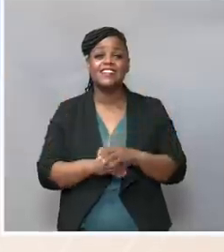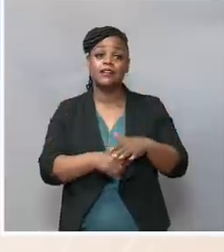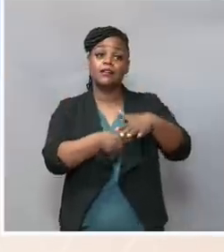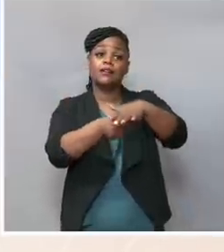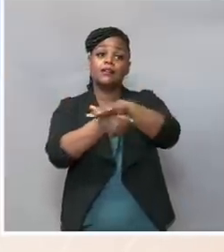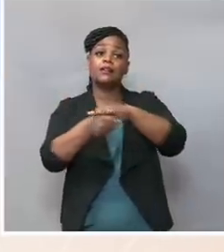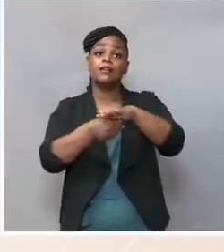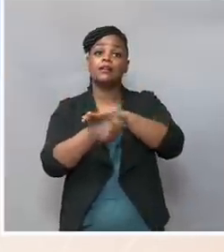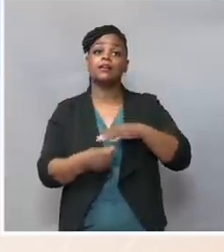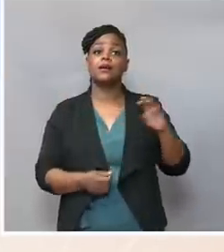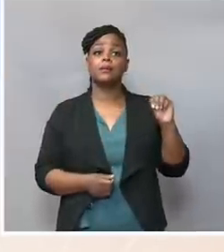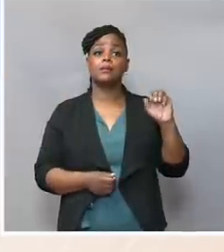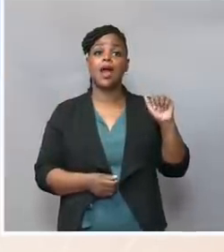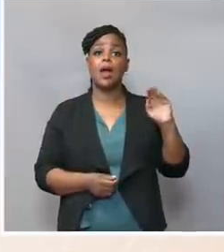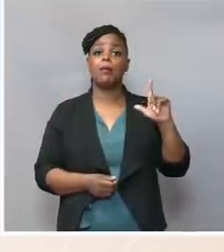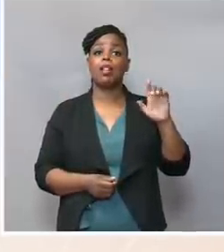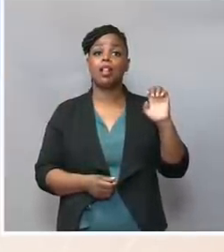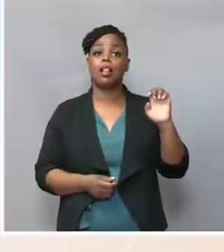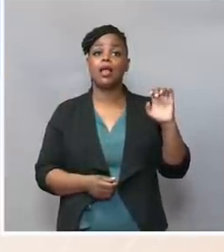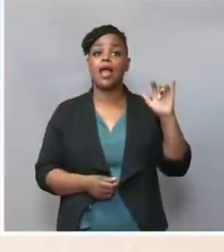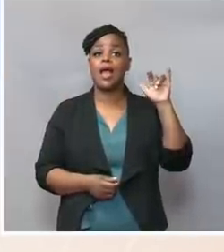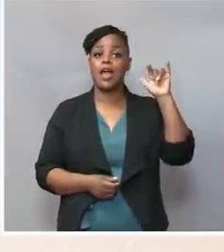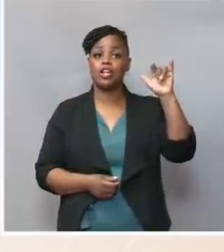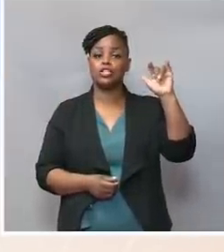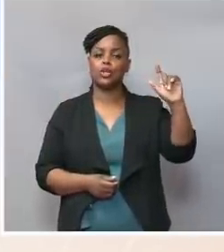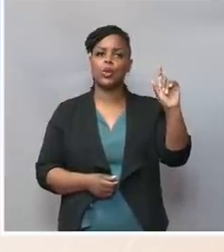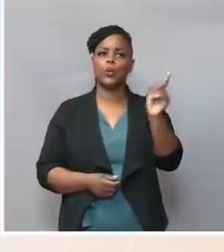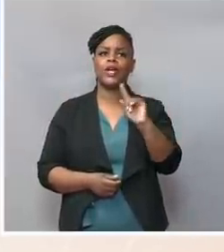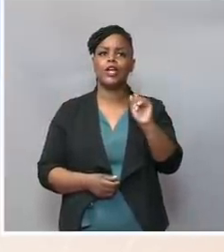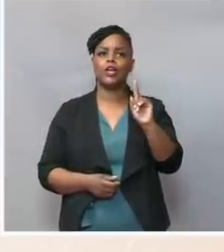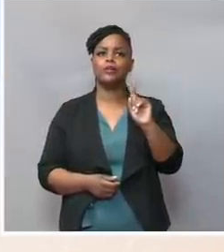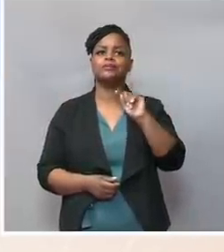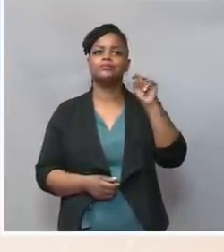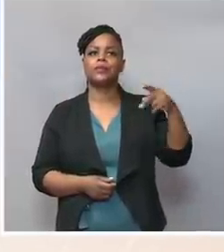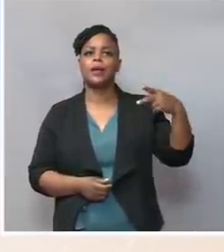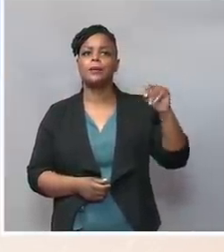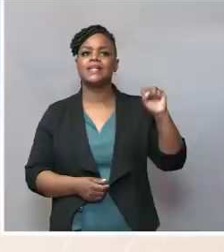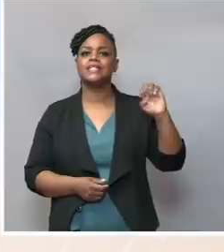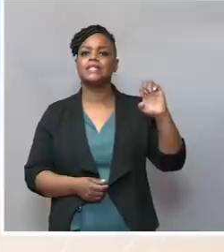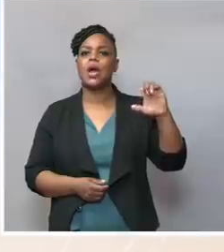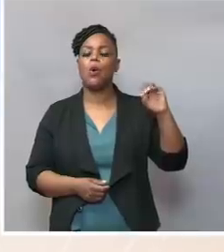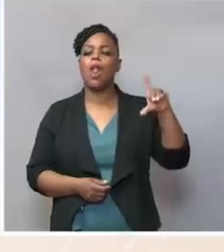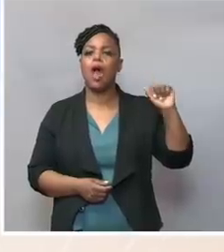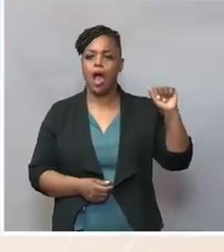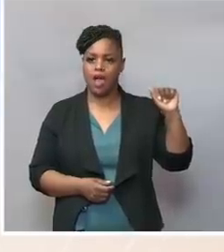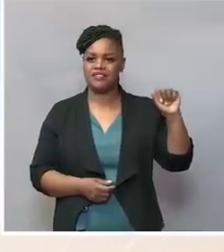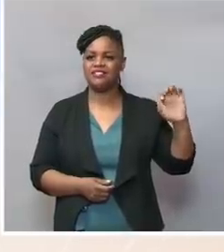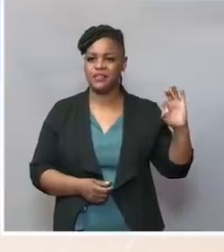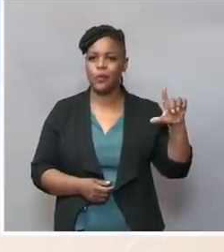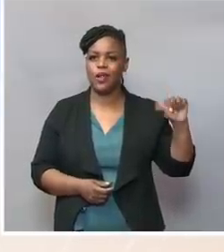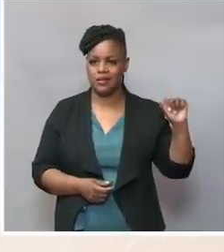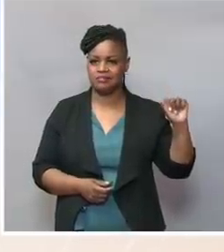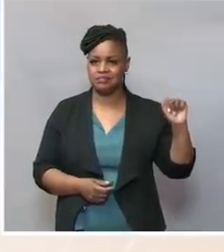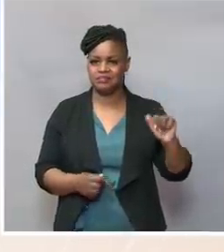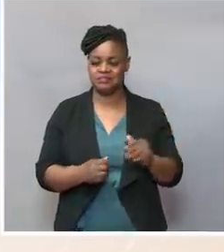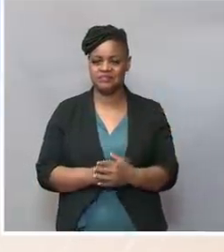Pensacola in Pensacola, Florida, the Barracas, which today is a landscape where you can find three